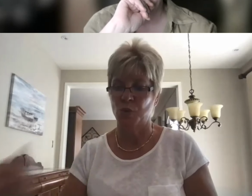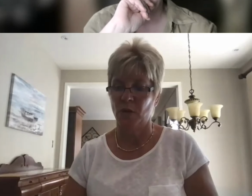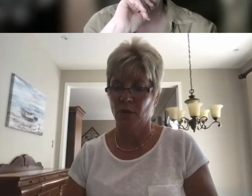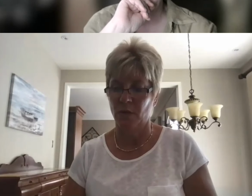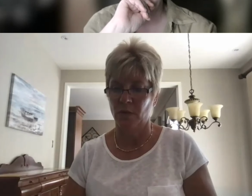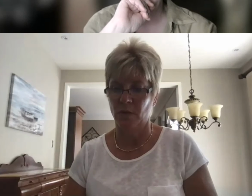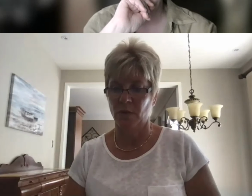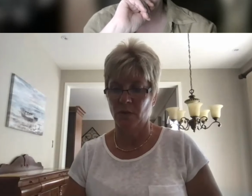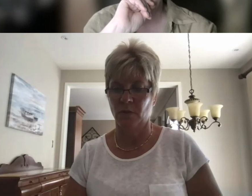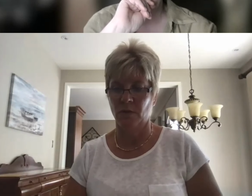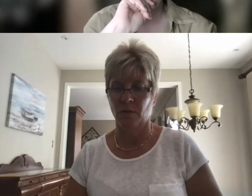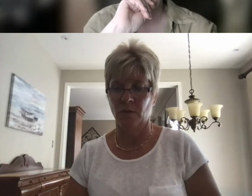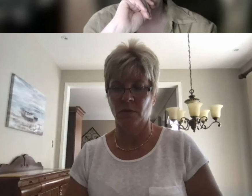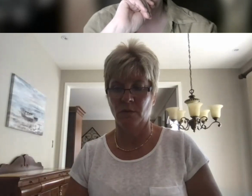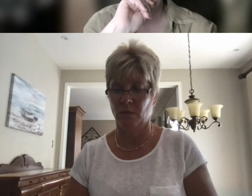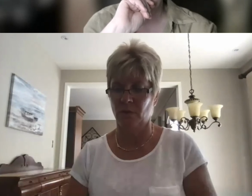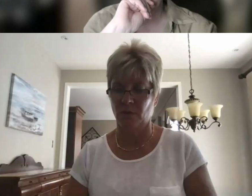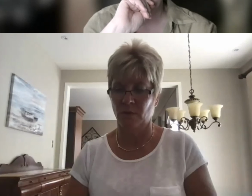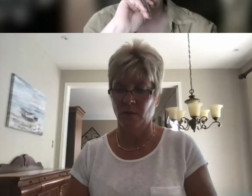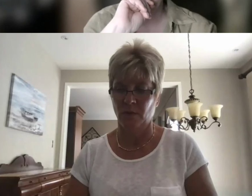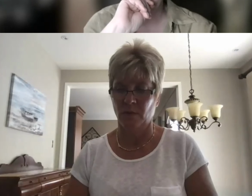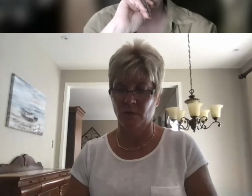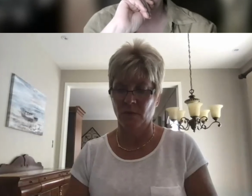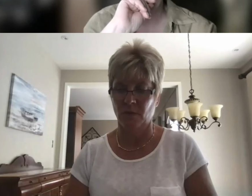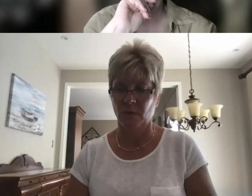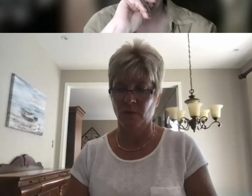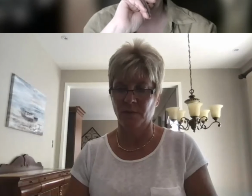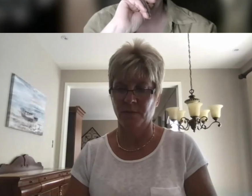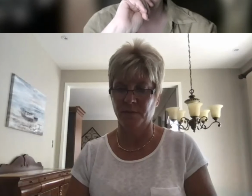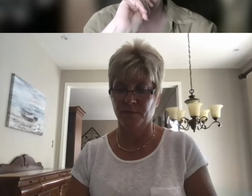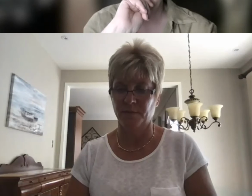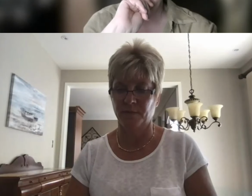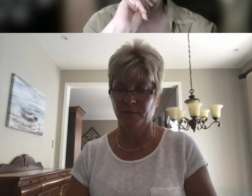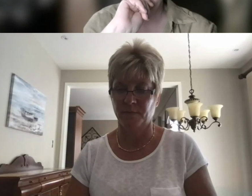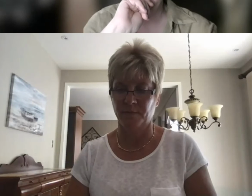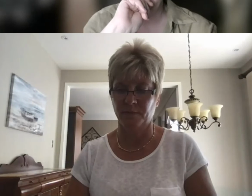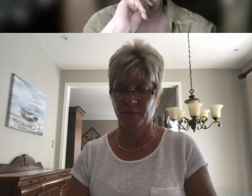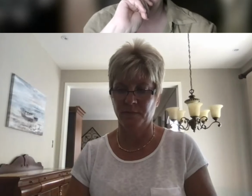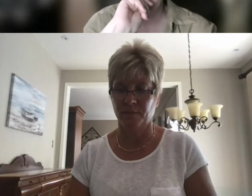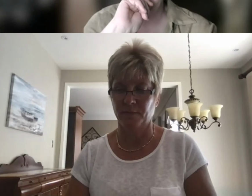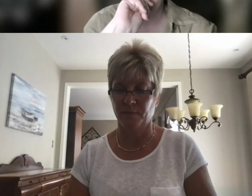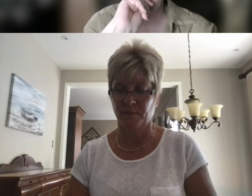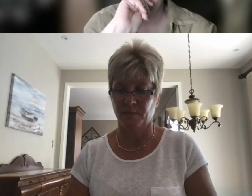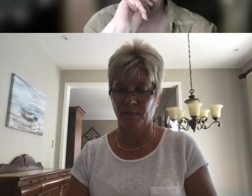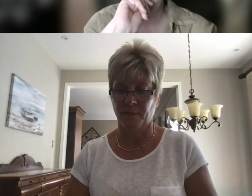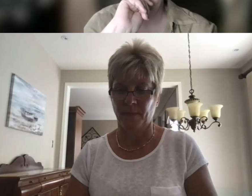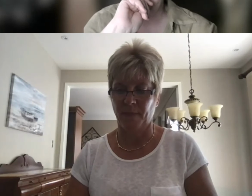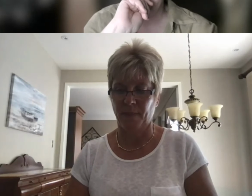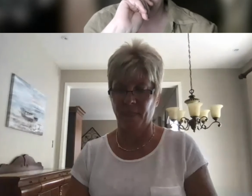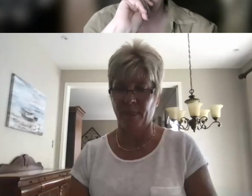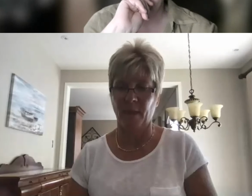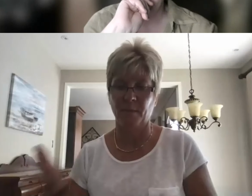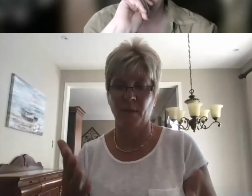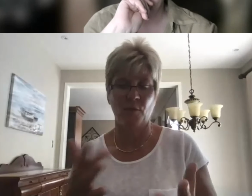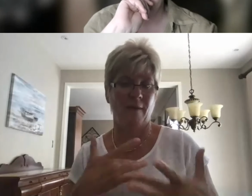a fairly average voice or typical voice. But yeah, I just feel like